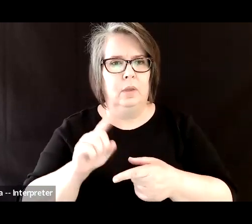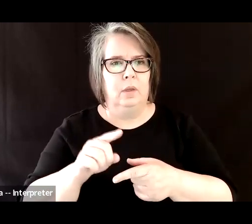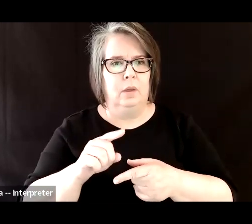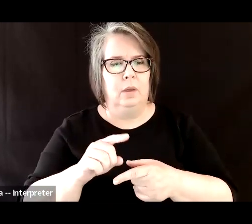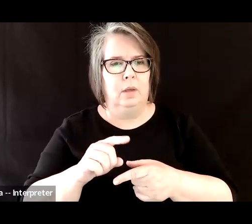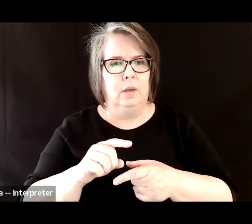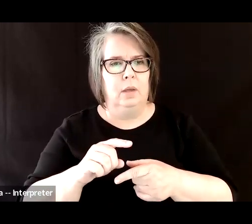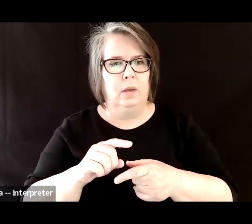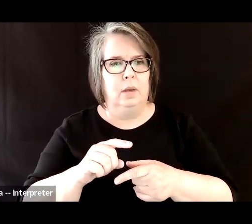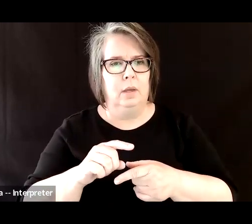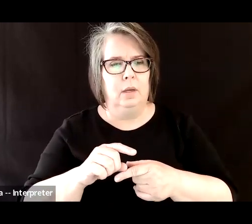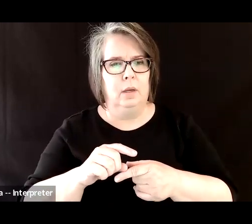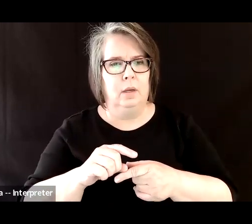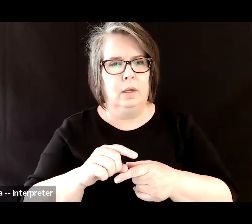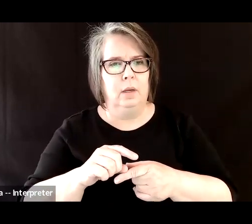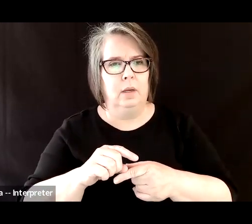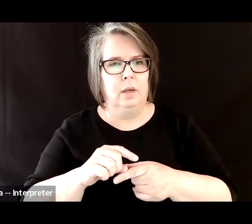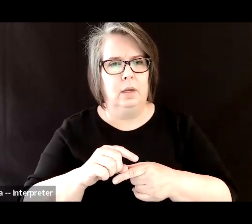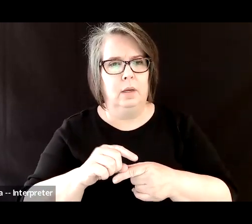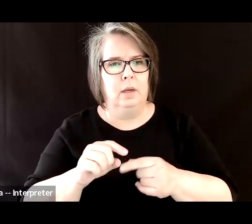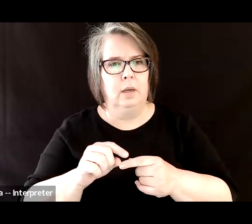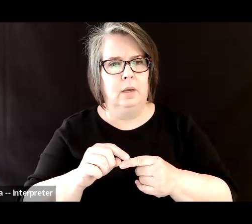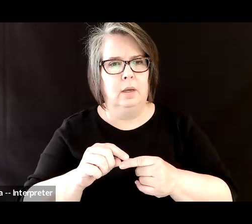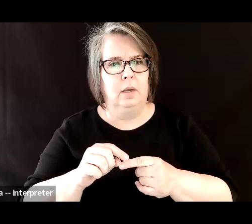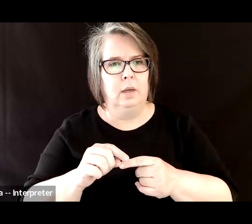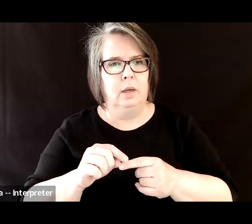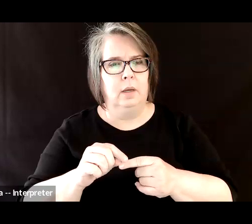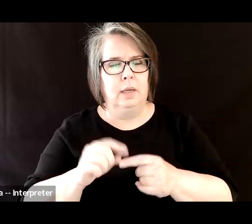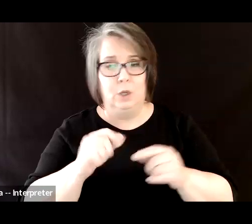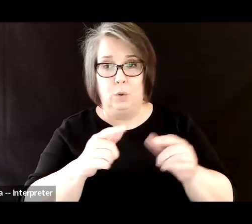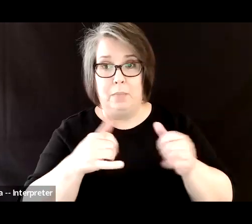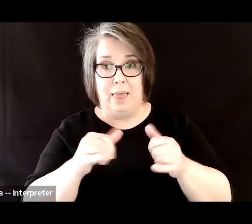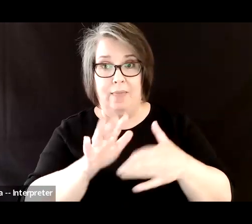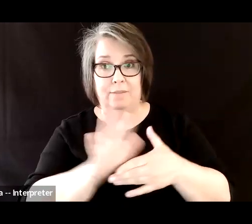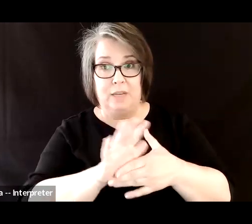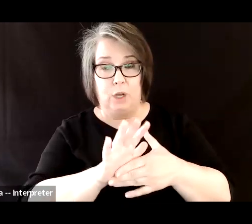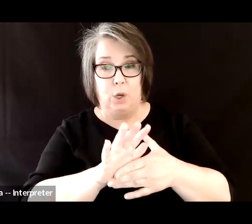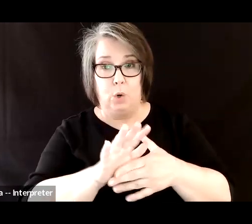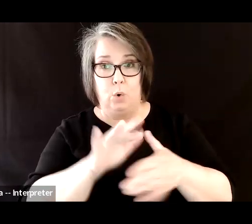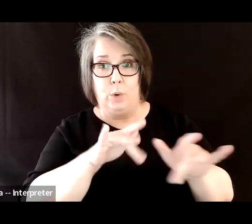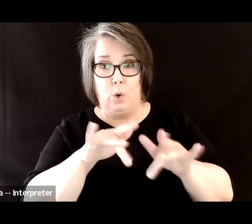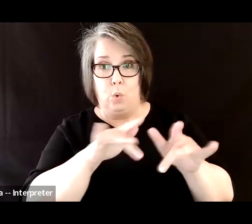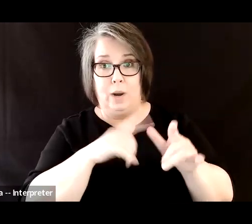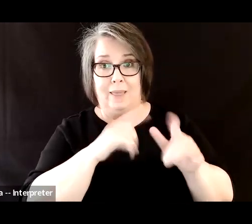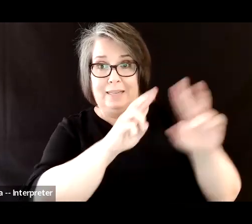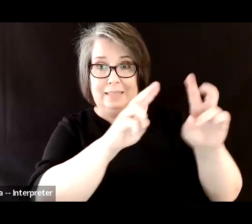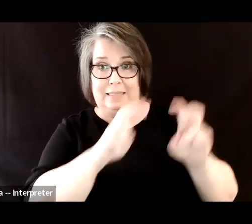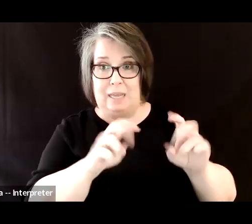transcript? >> I think you can. But it would be the same thing where you would have to go